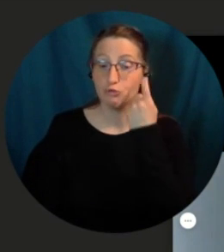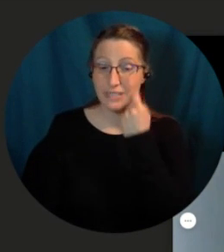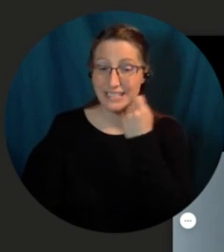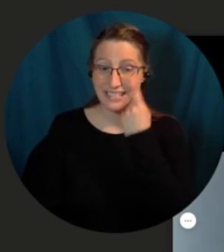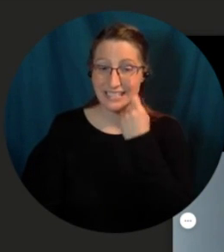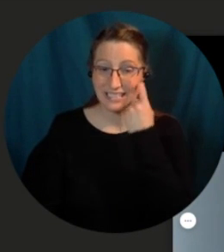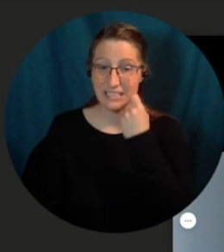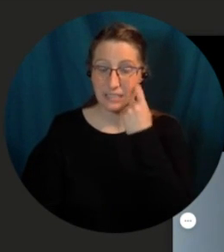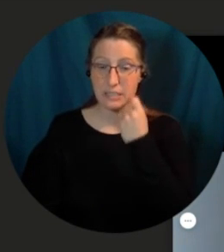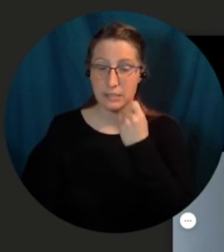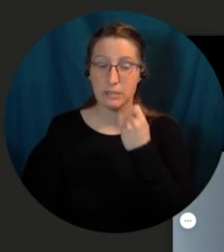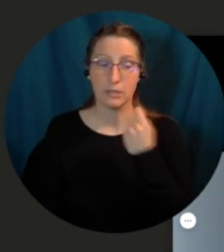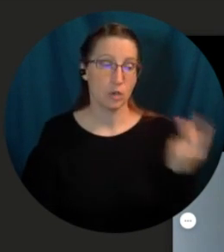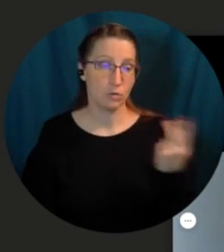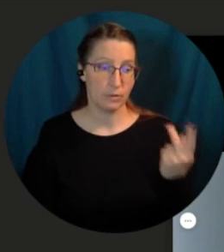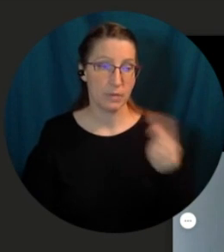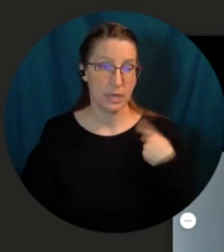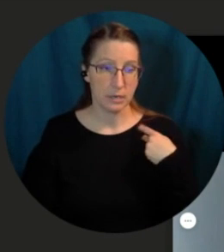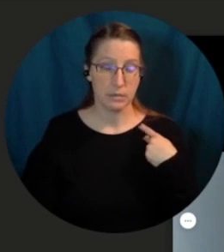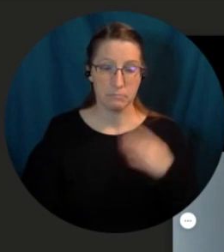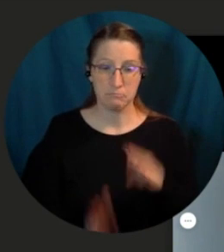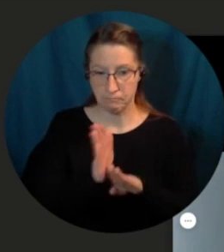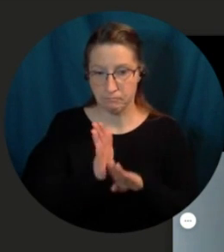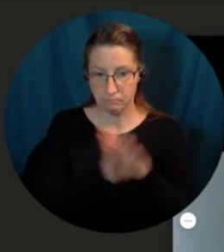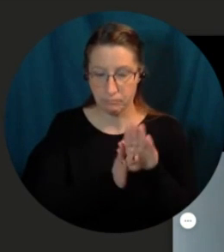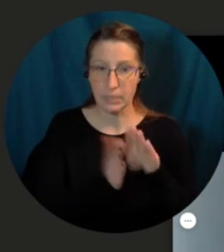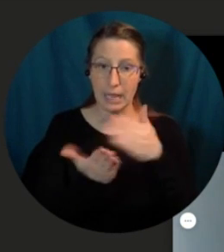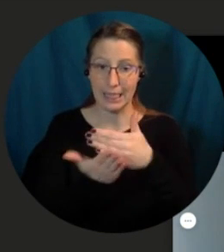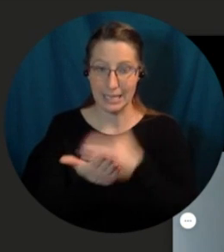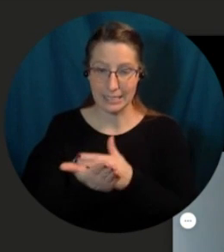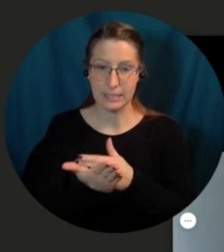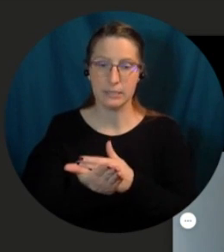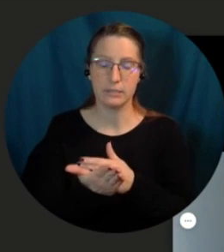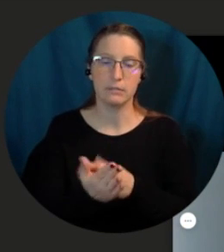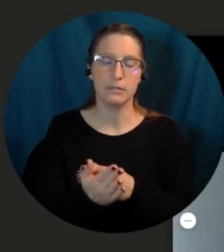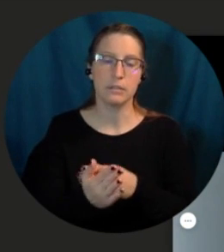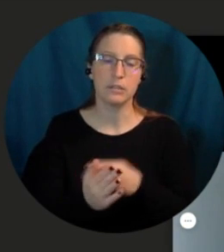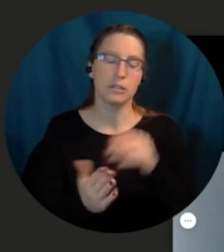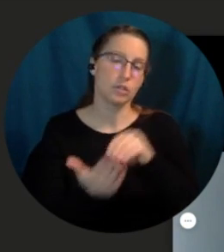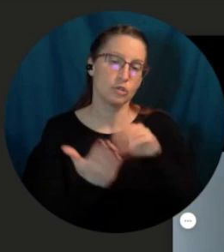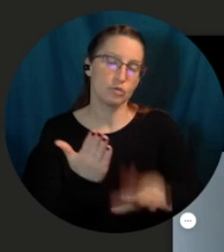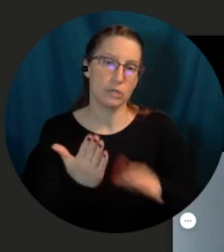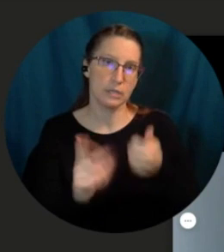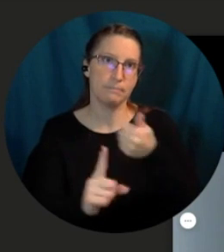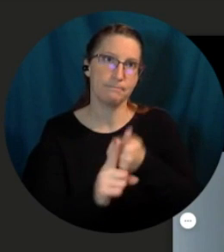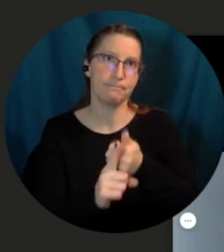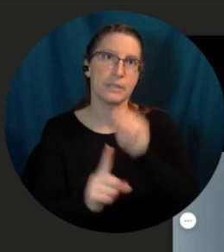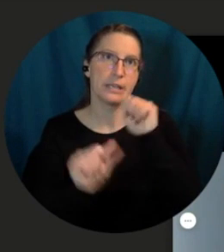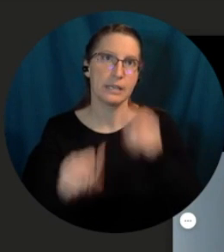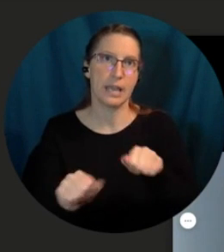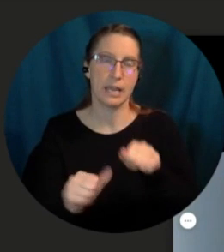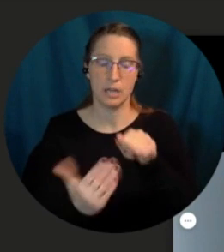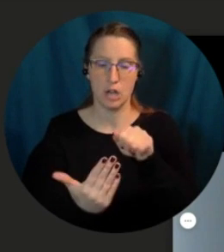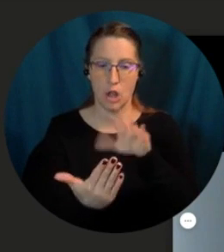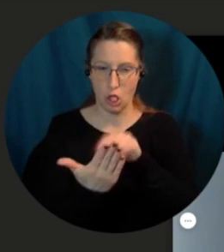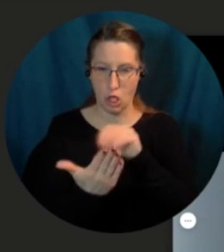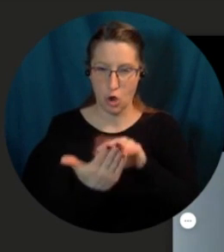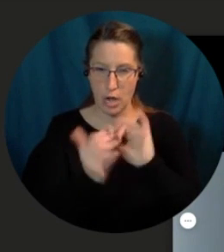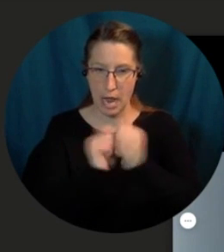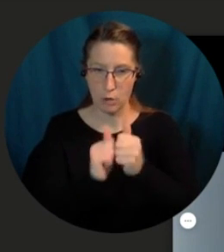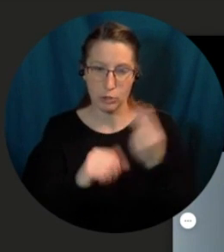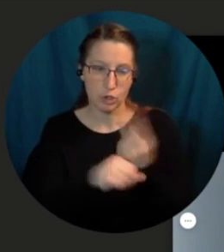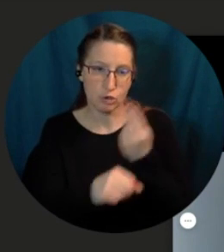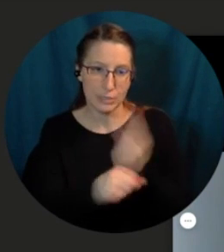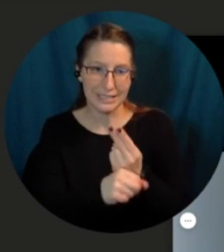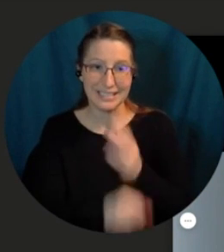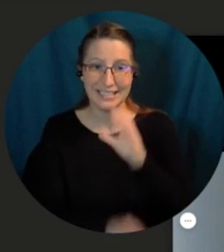on a lesson that allows him to learn how to use a CCTV--